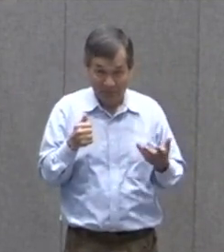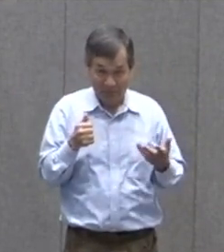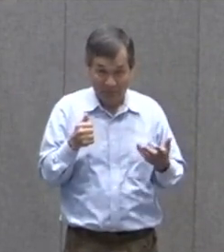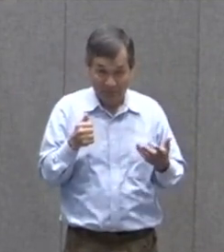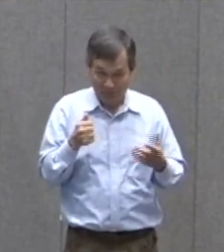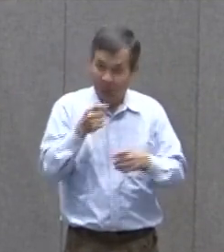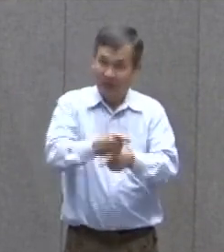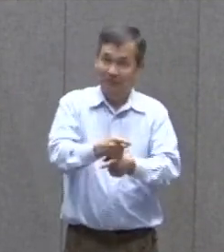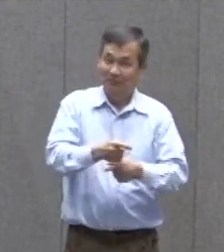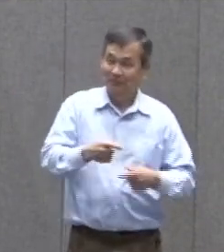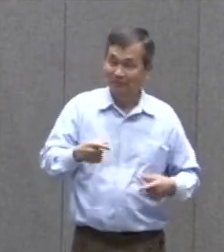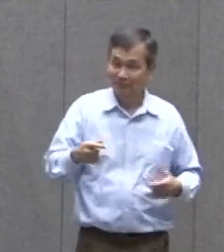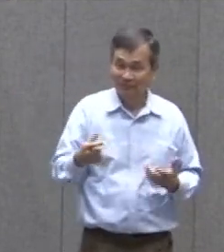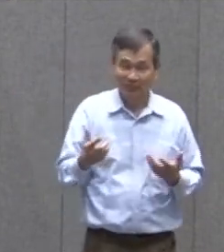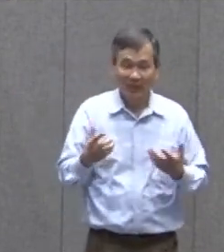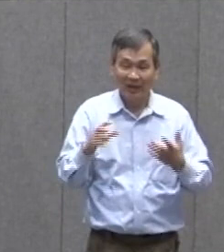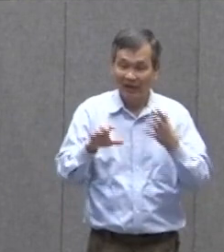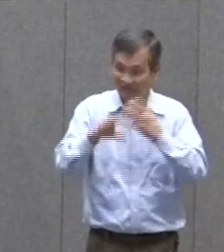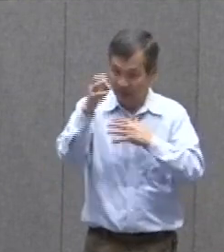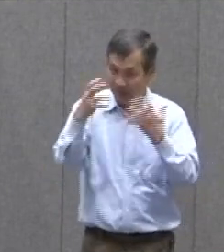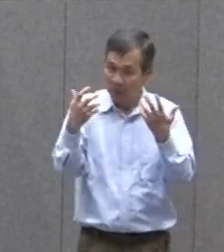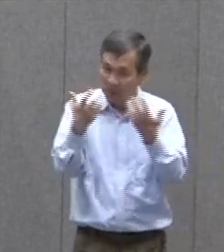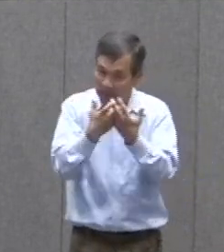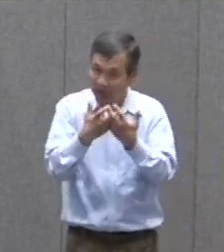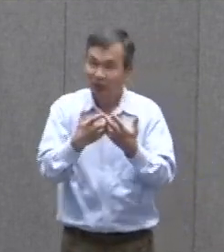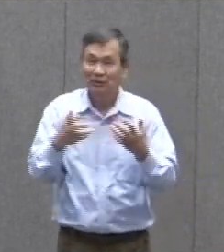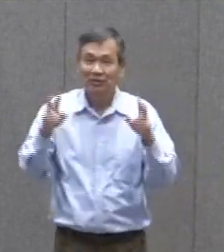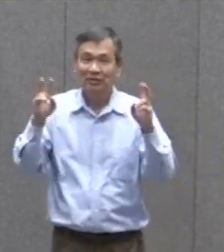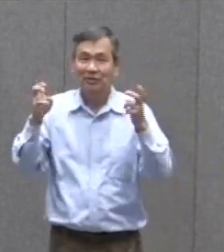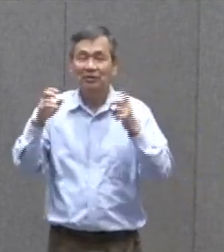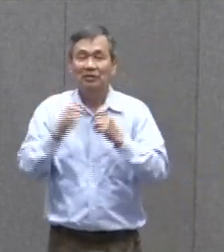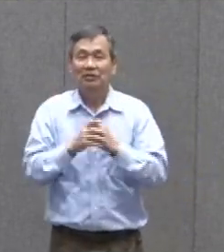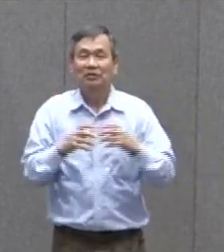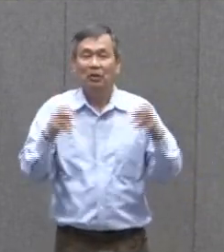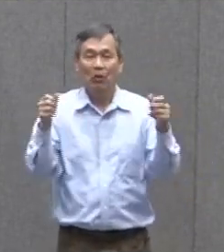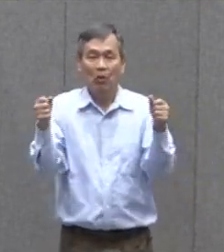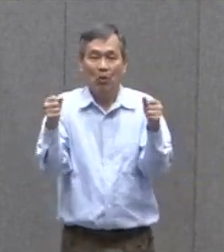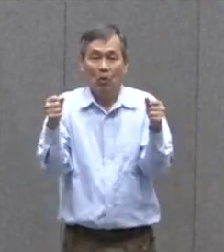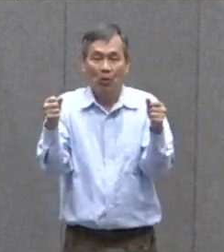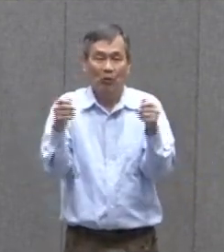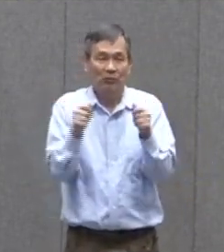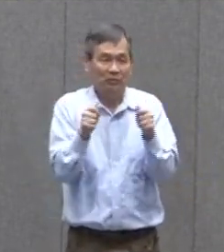That's right, this time I found a match. So I get to hold onto these cards as the person